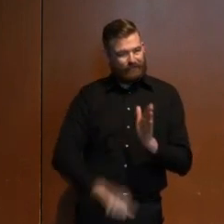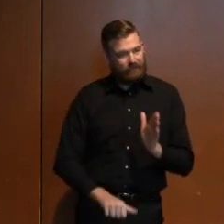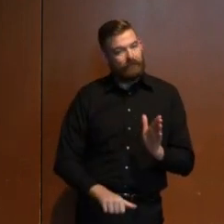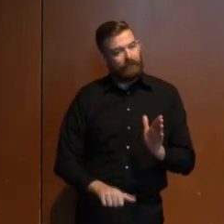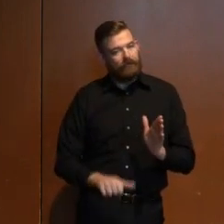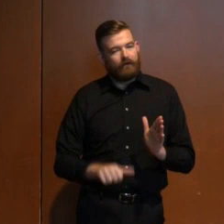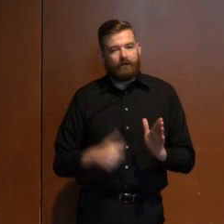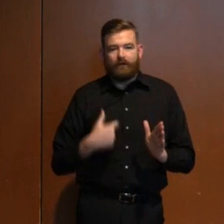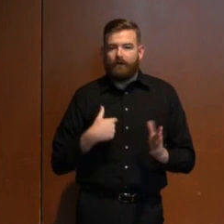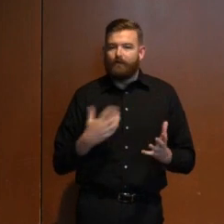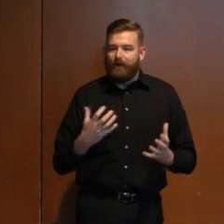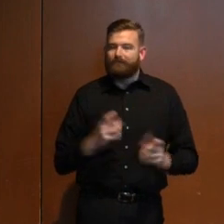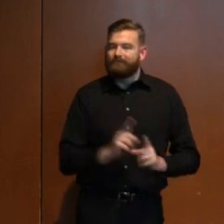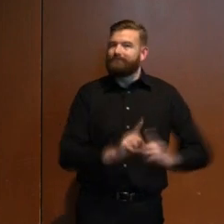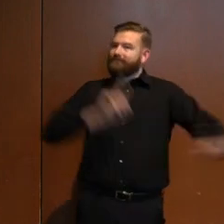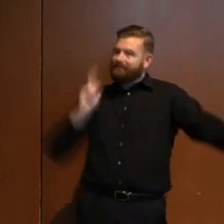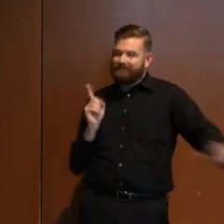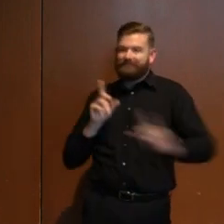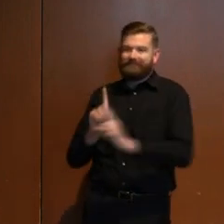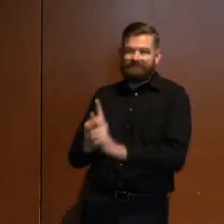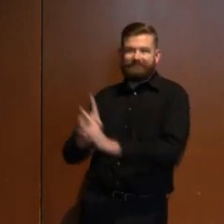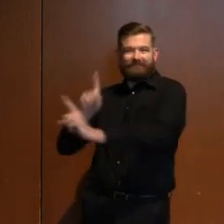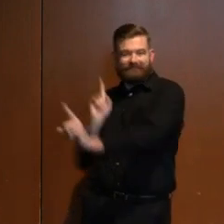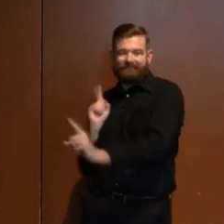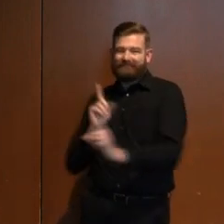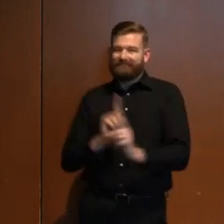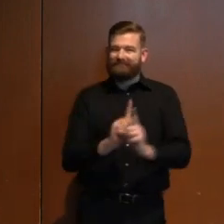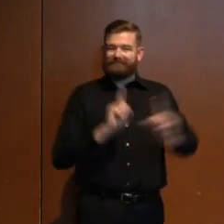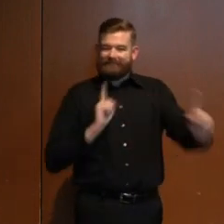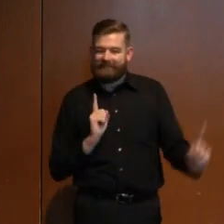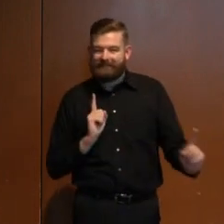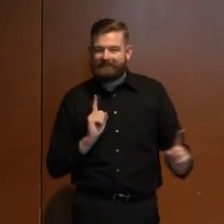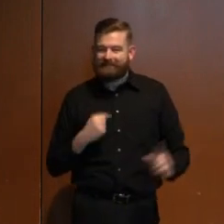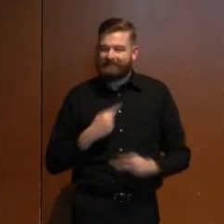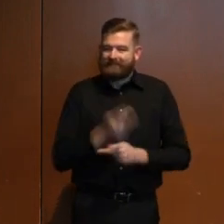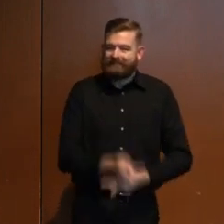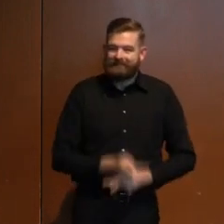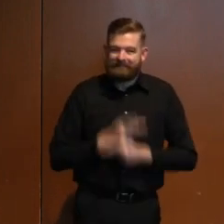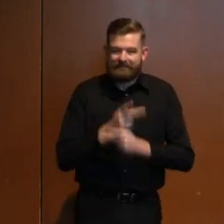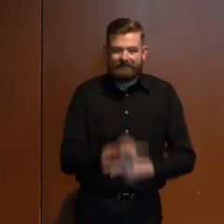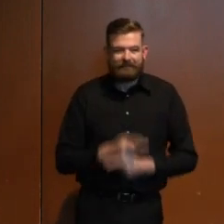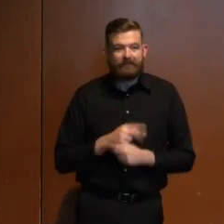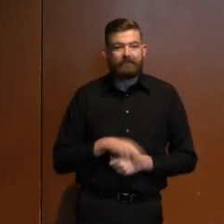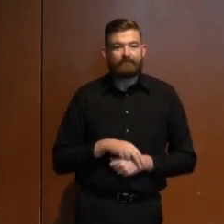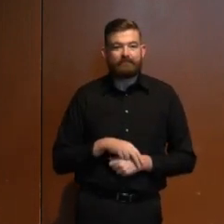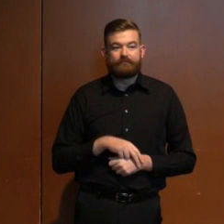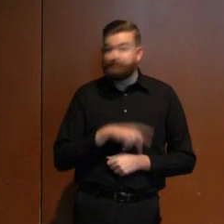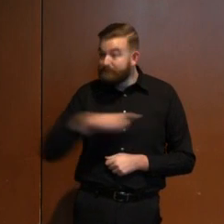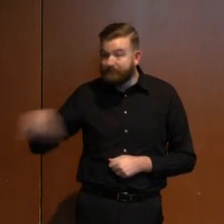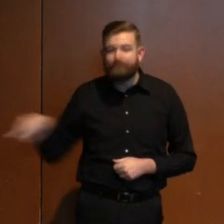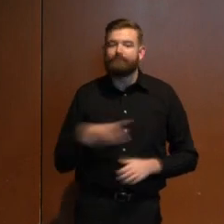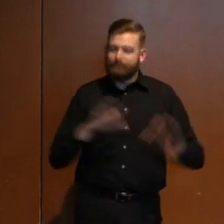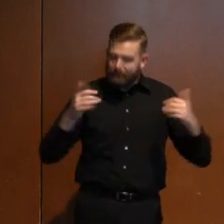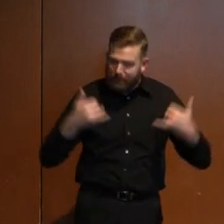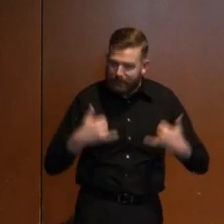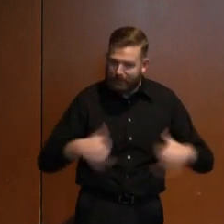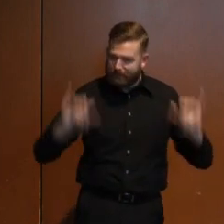THE REASON I'M STILL DEALING WITH A COMPROMISED SYSTEM MYSELF. I'M MAKING SURE I'M PRACTICING